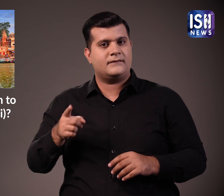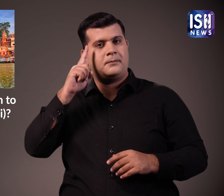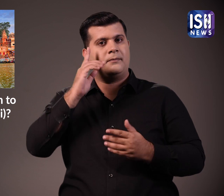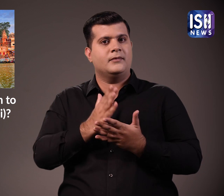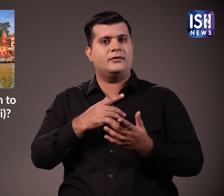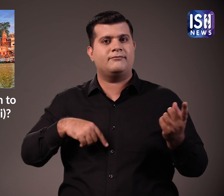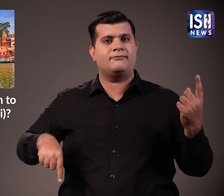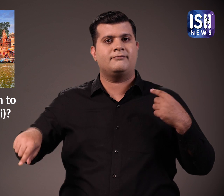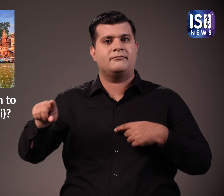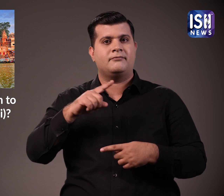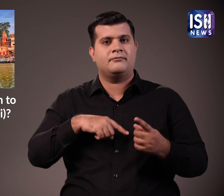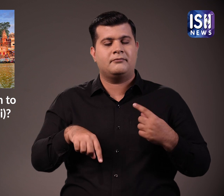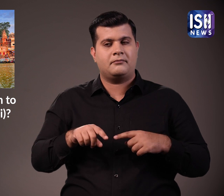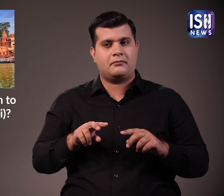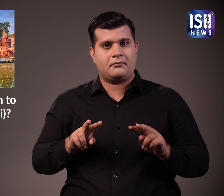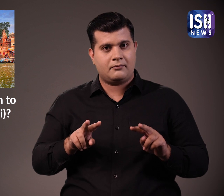This is the belief.